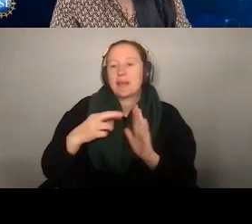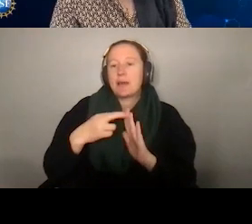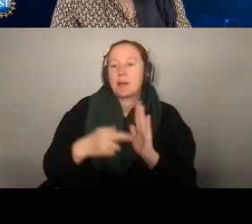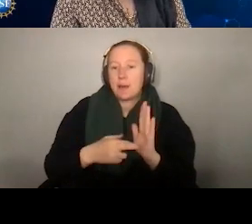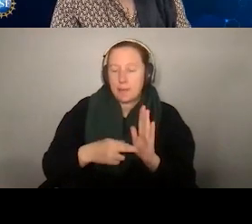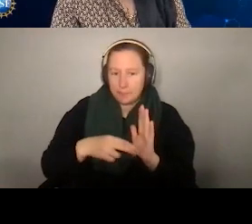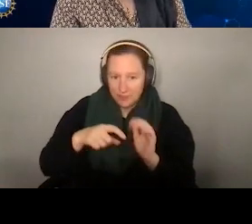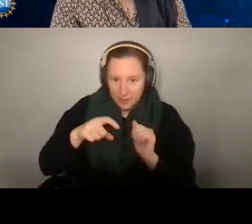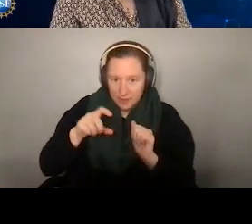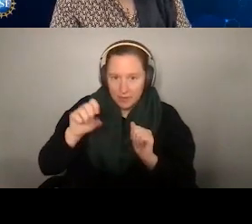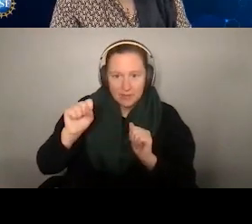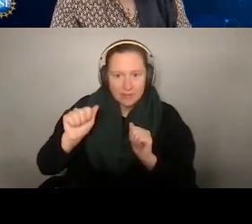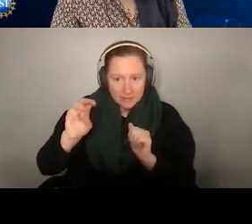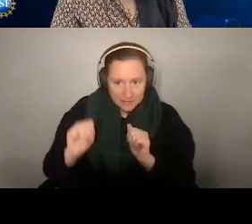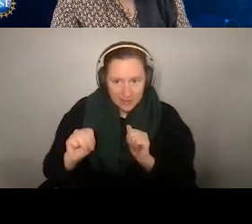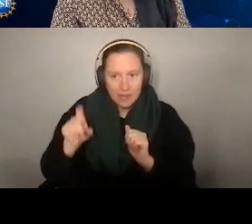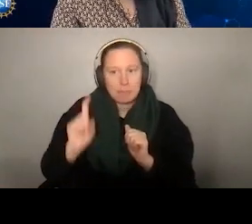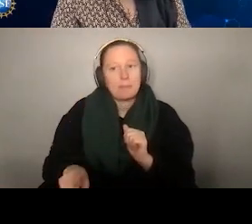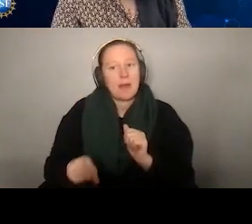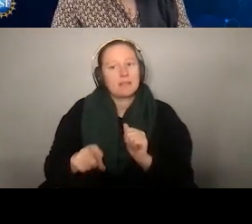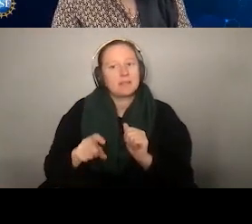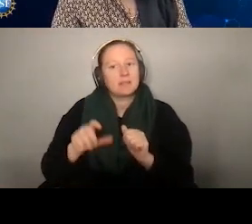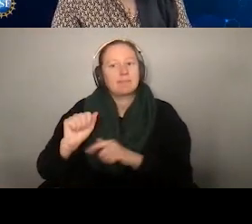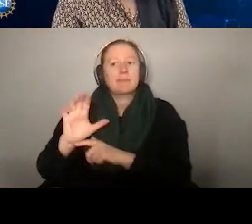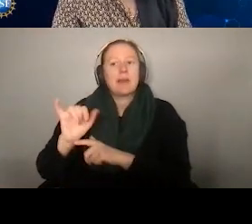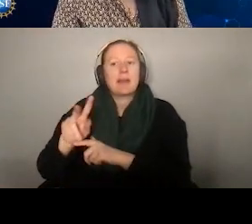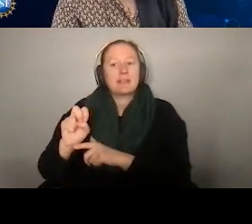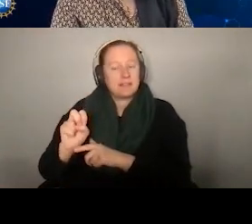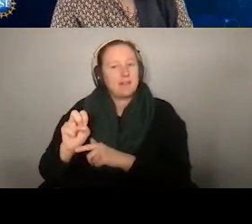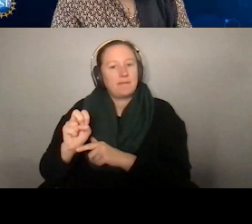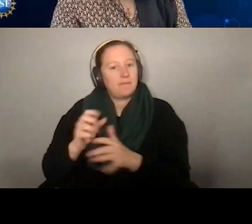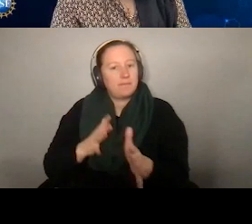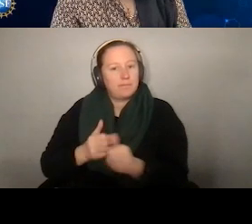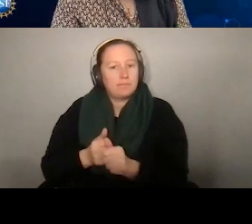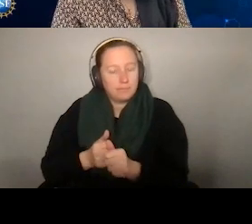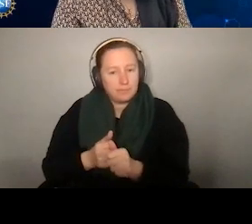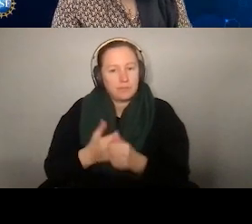up-to-date SAM registration to avoid any delays of this sort. NSF disburses funds to